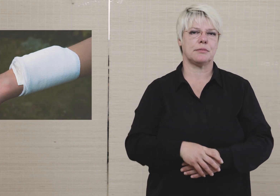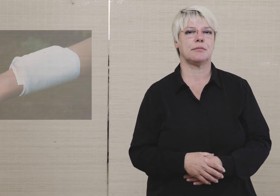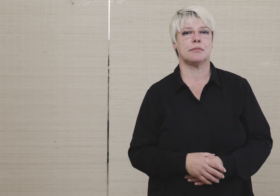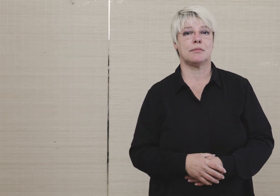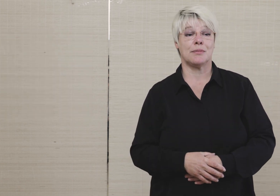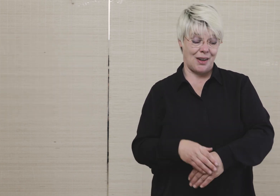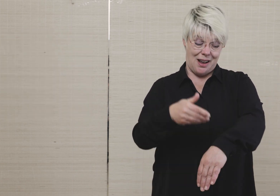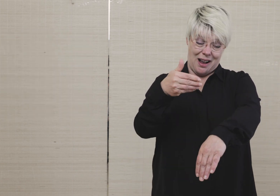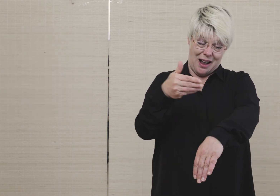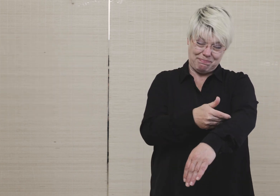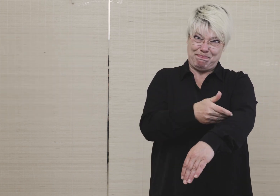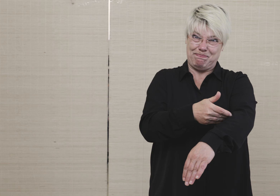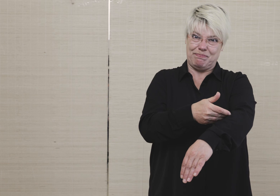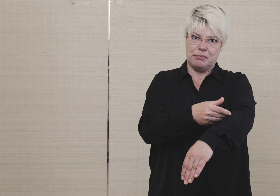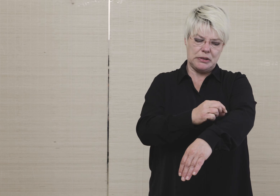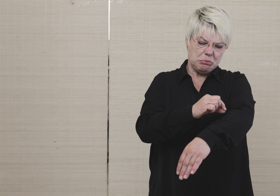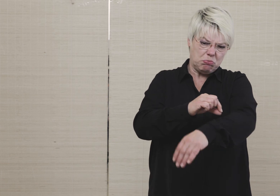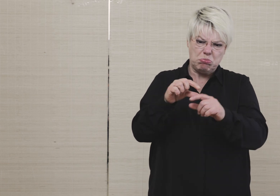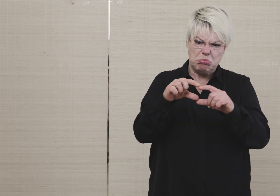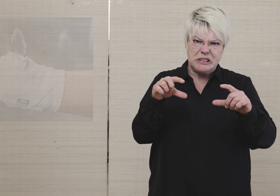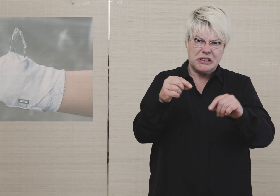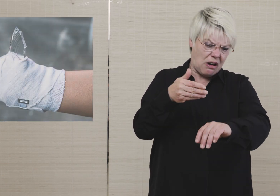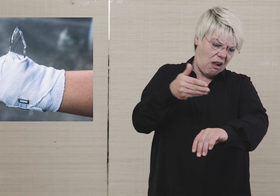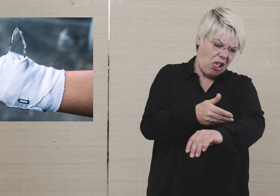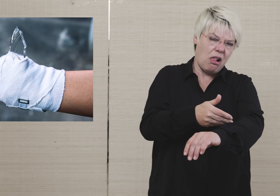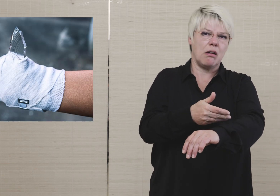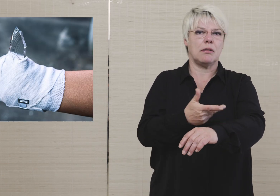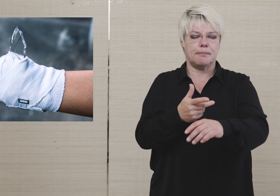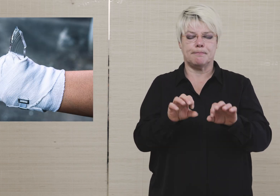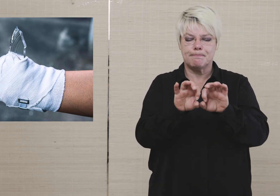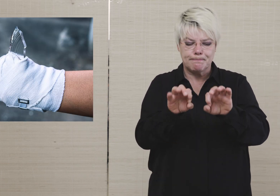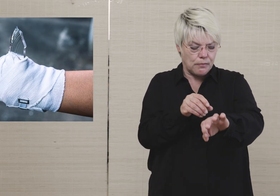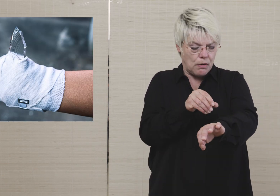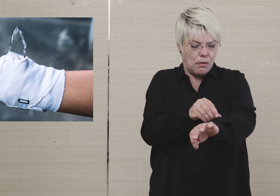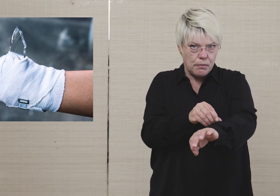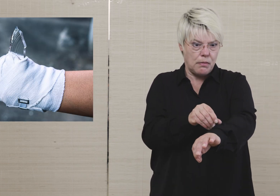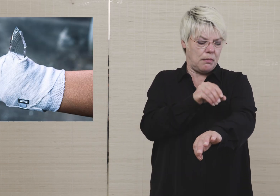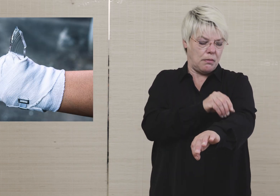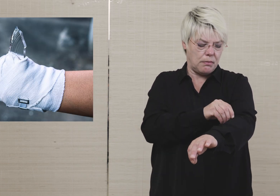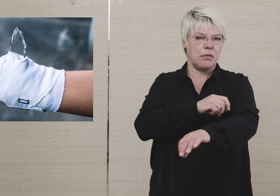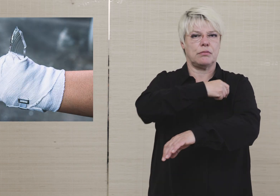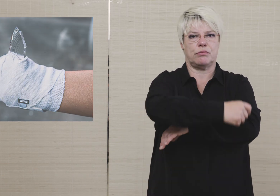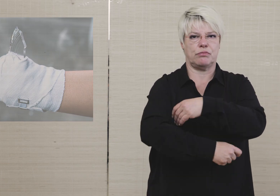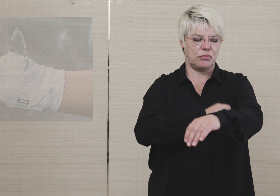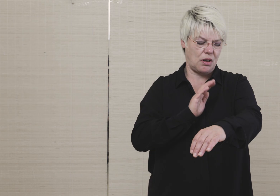With big foreign objects stuck in the wound, a bandage can be placed over it so that the padding reduces the pressure on the object